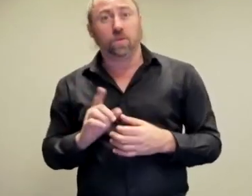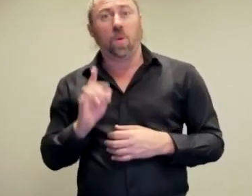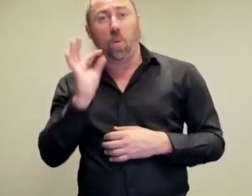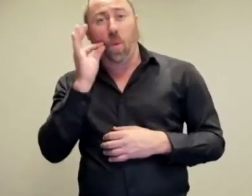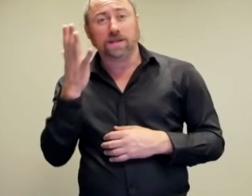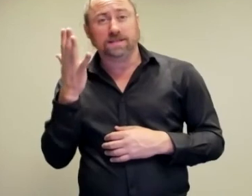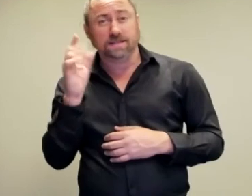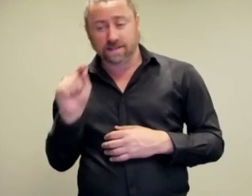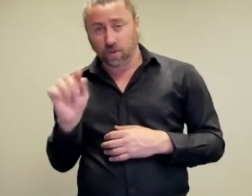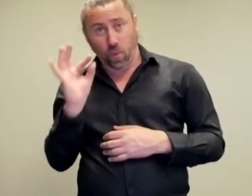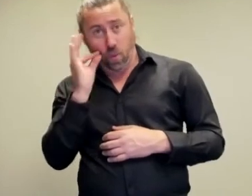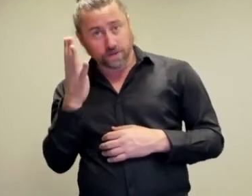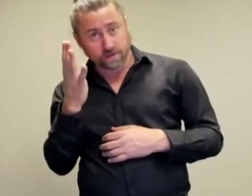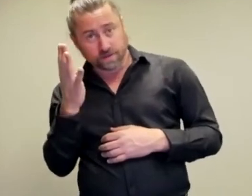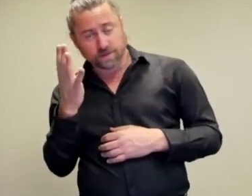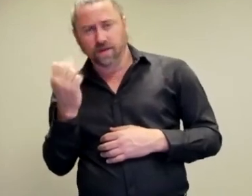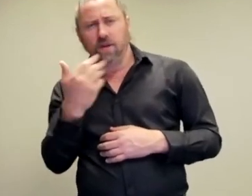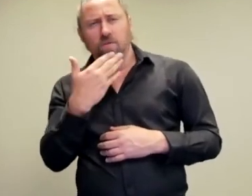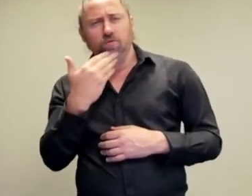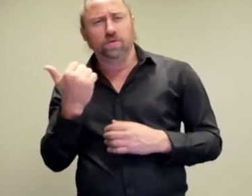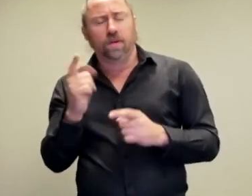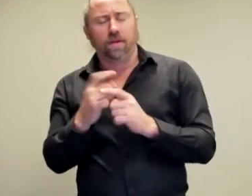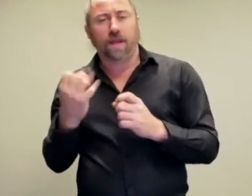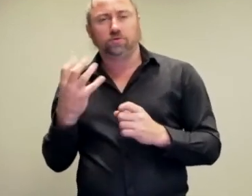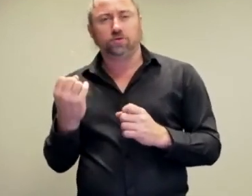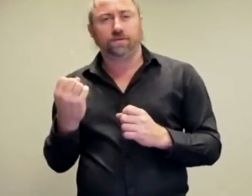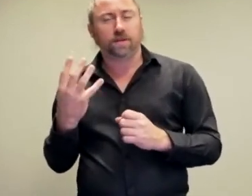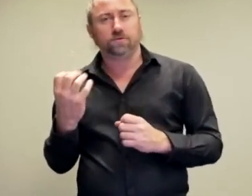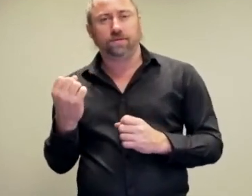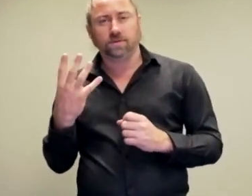of white created a beautiful flashing high key colour